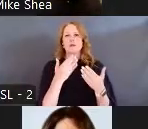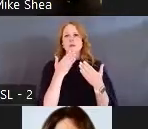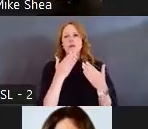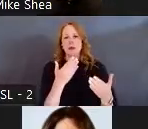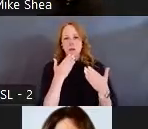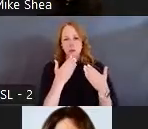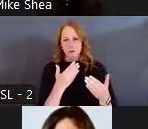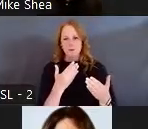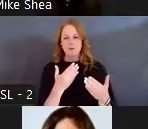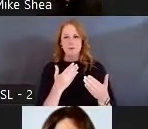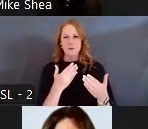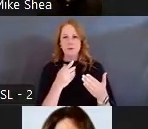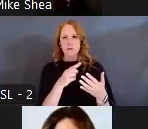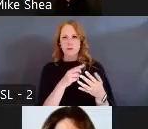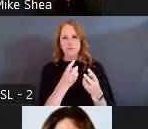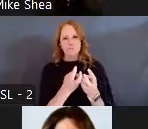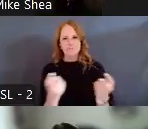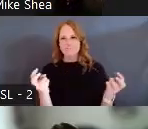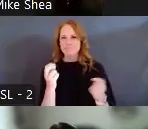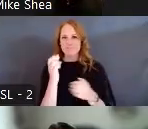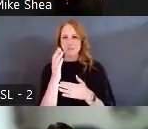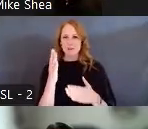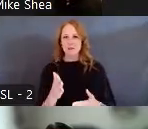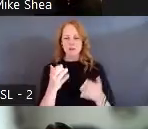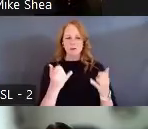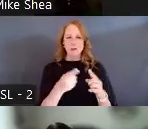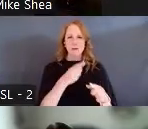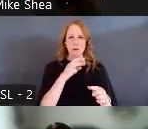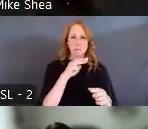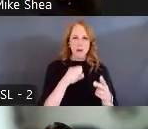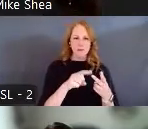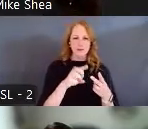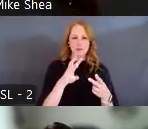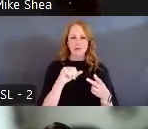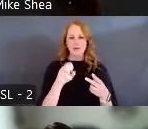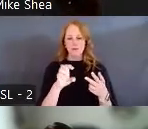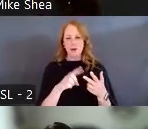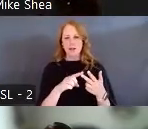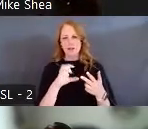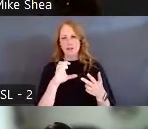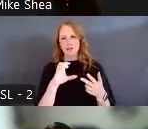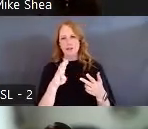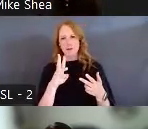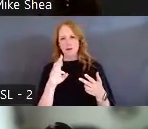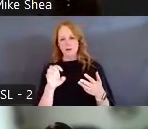the amazing lineup of speakers we had today from Microsoft, Y, CBRE, and the Compass Group. Um we